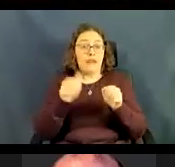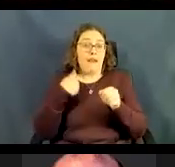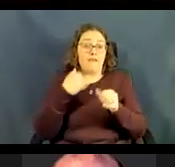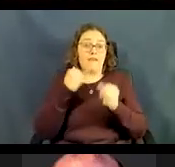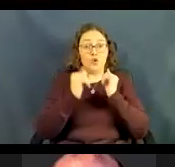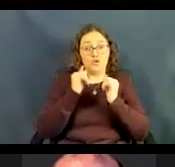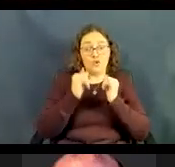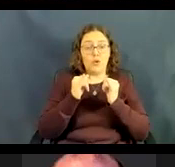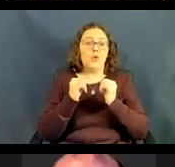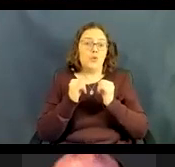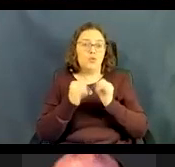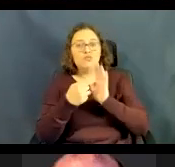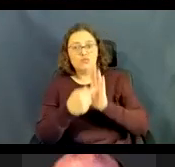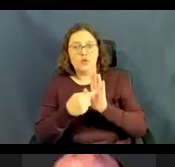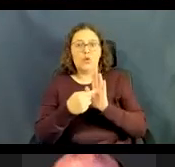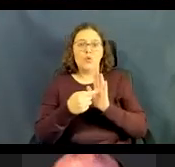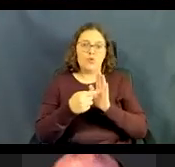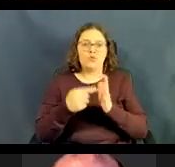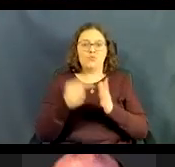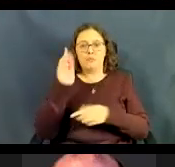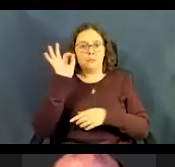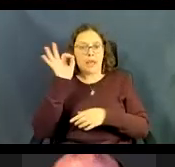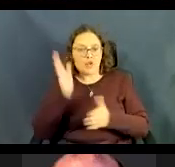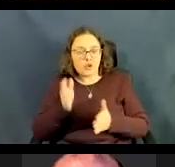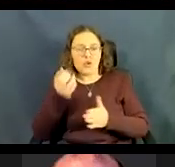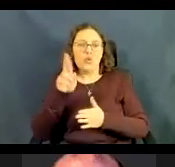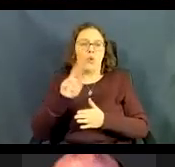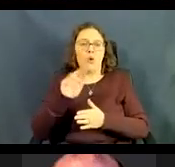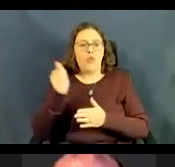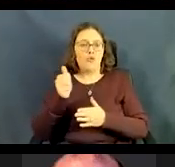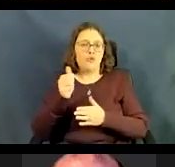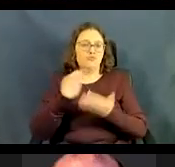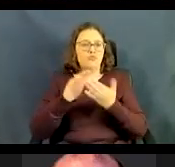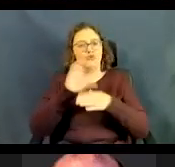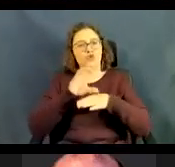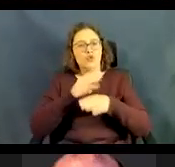You can click on it, you can trash that icon if you like.